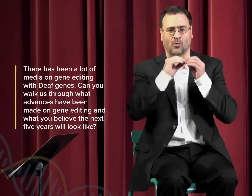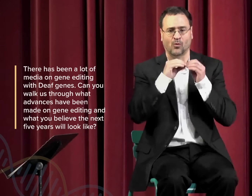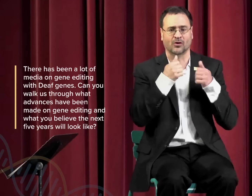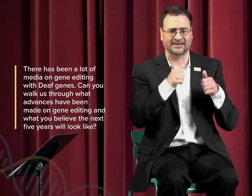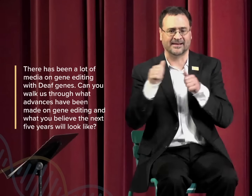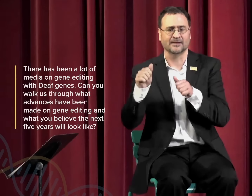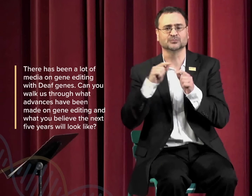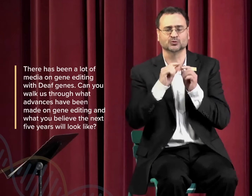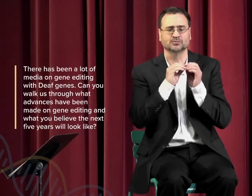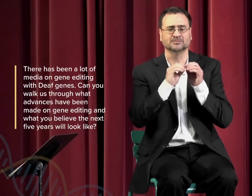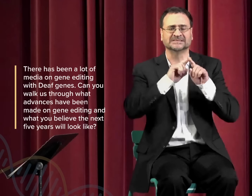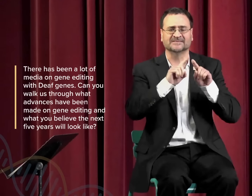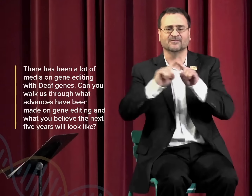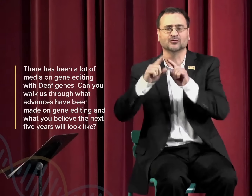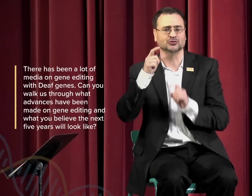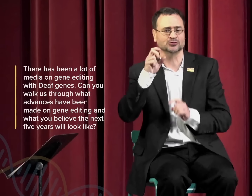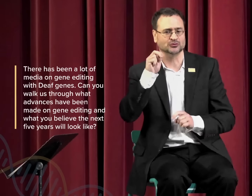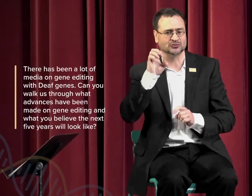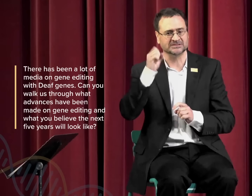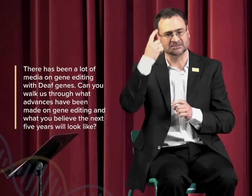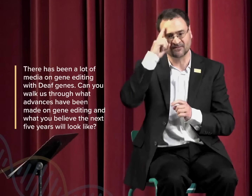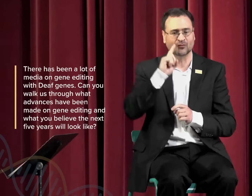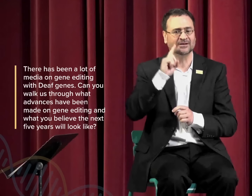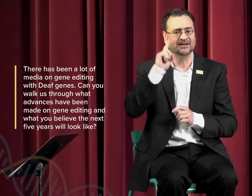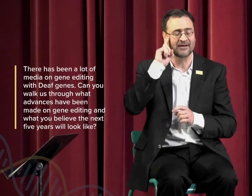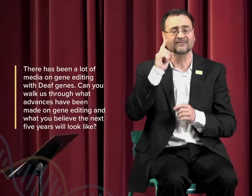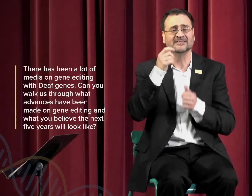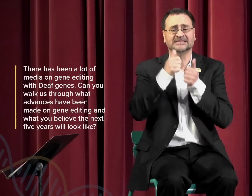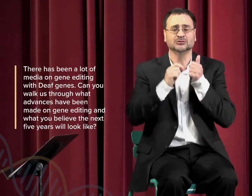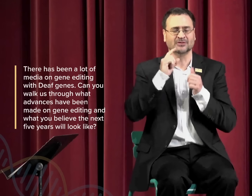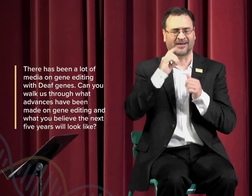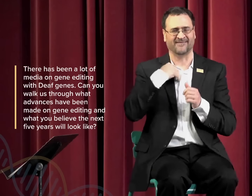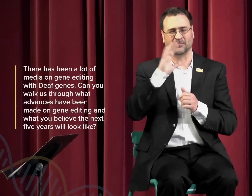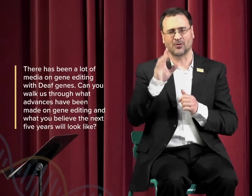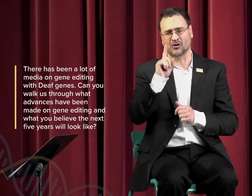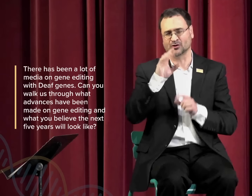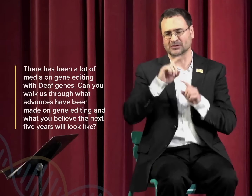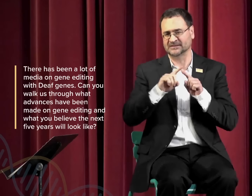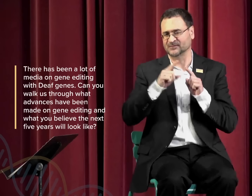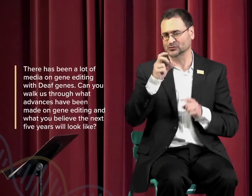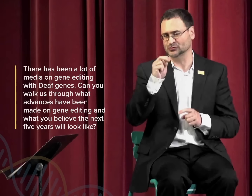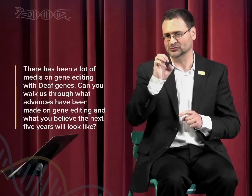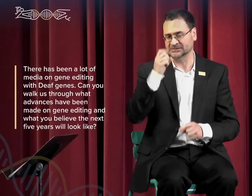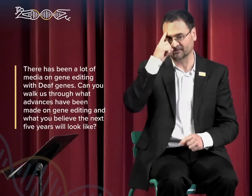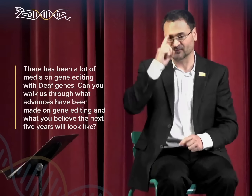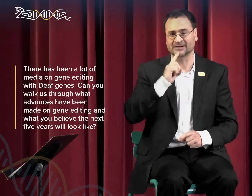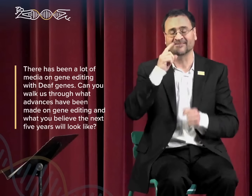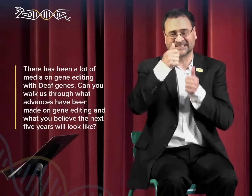we will see many more attempts at editing genes, specifically Deaf genes, which there are about a hundred of.